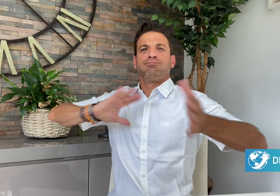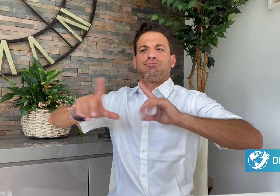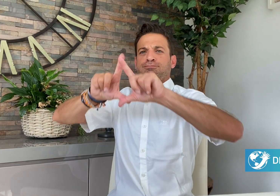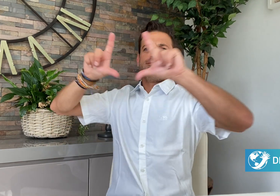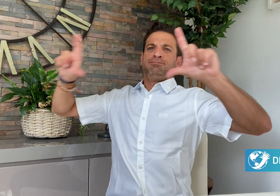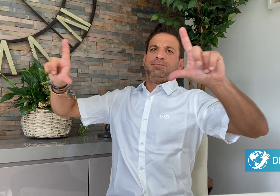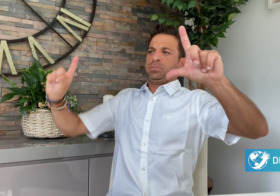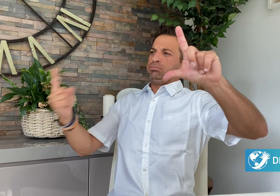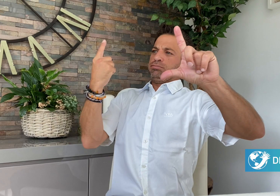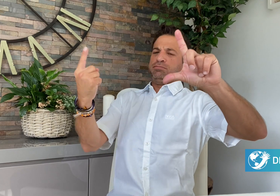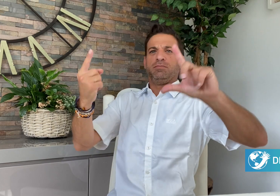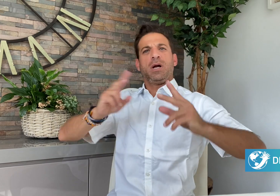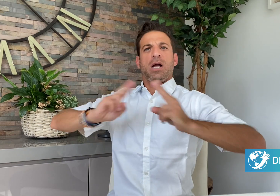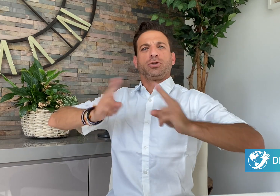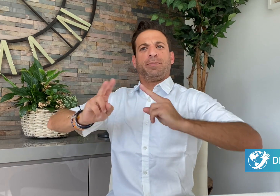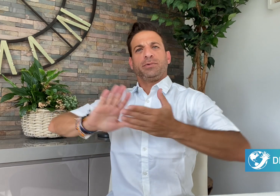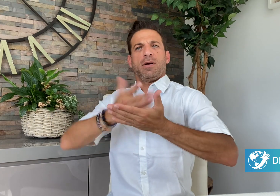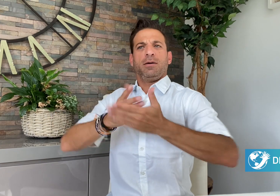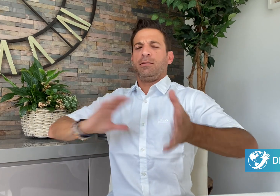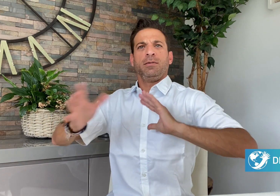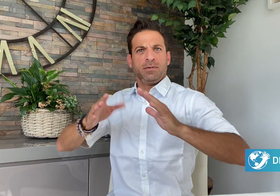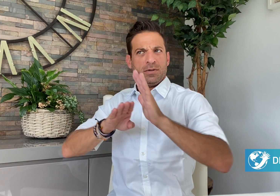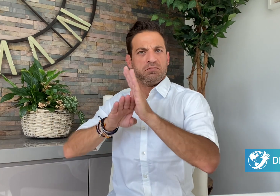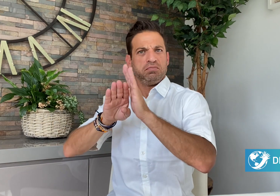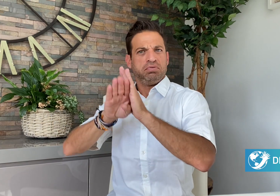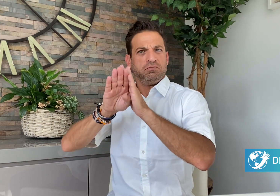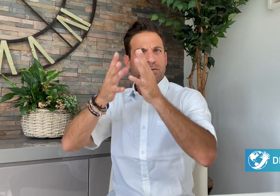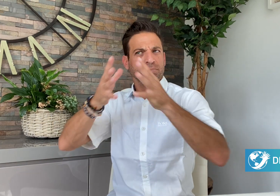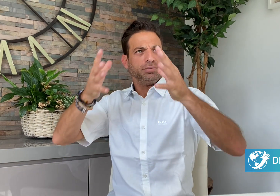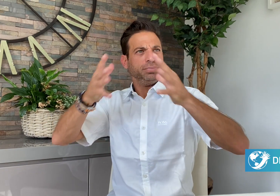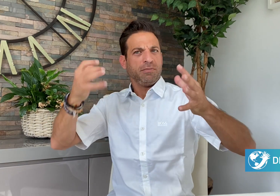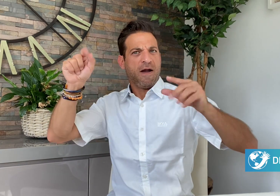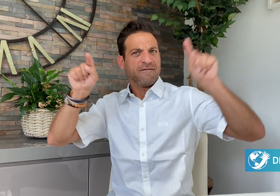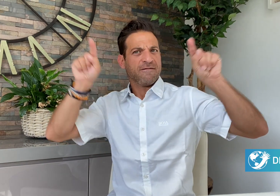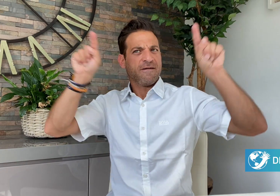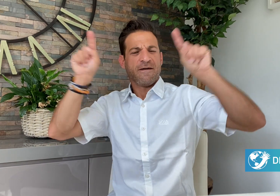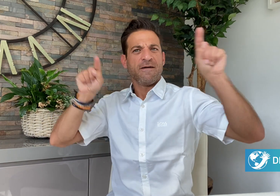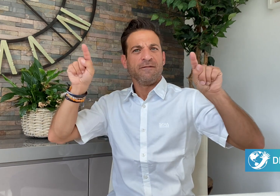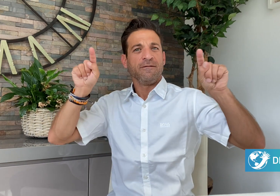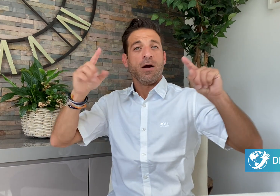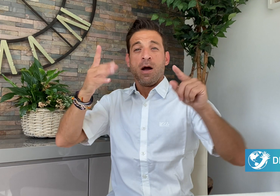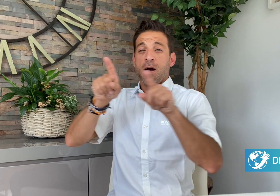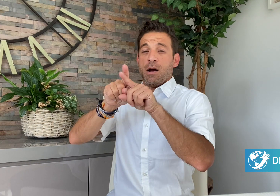in sign language interpreters on TV. However, they are not always